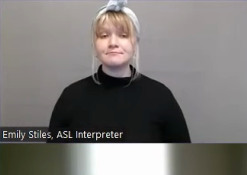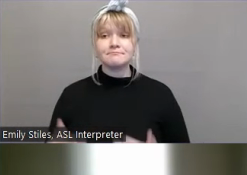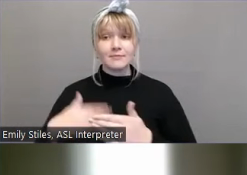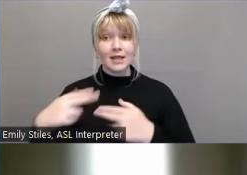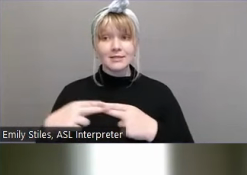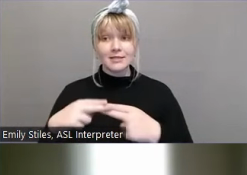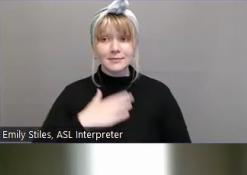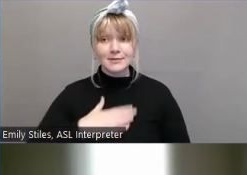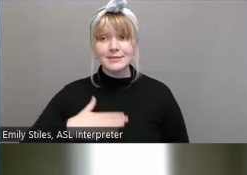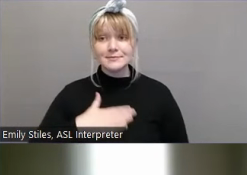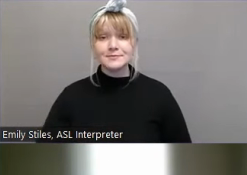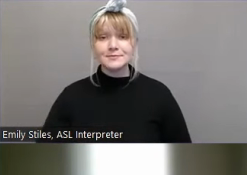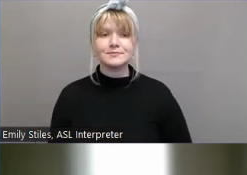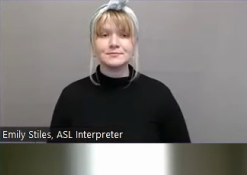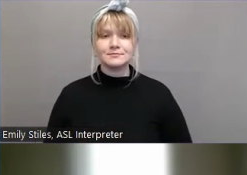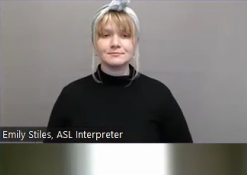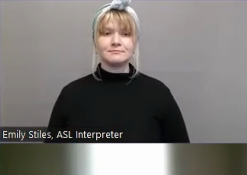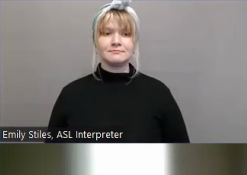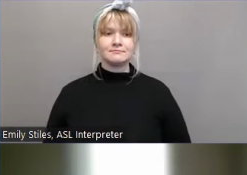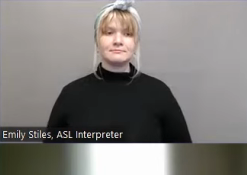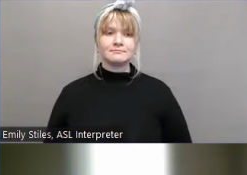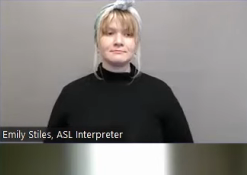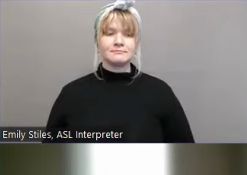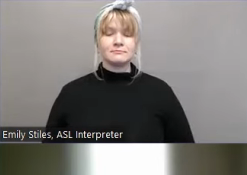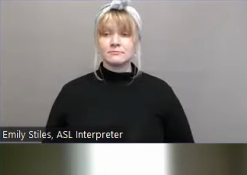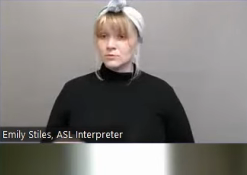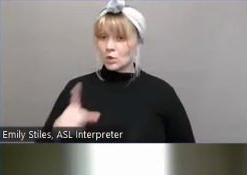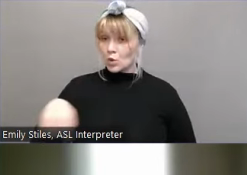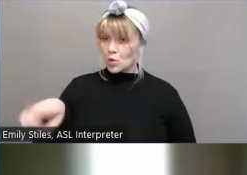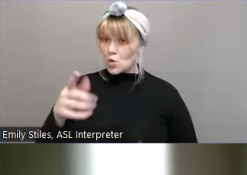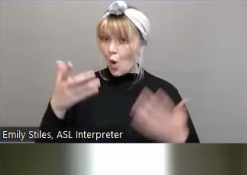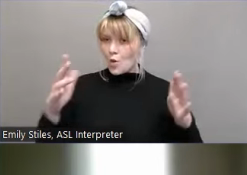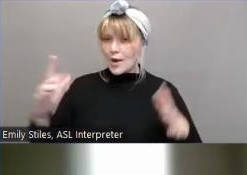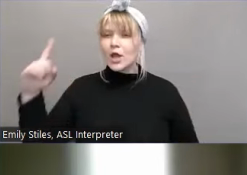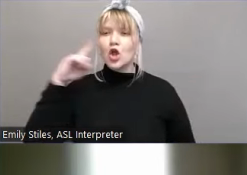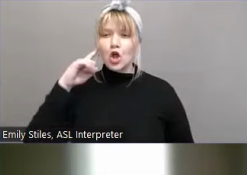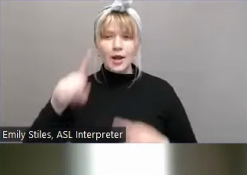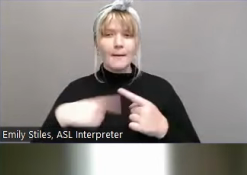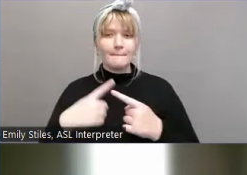So you already heard a little bit about this, but I’m going to go a little bit deeper